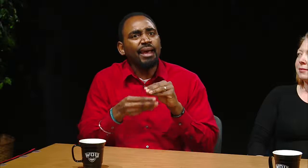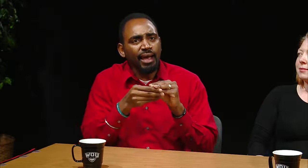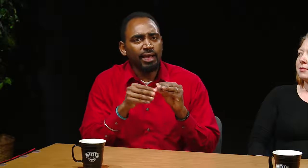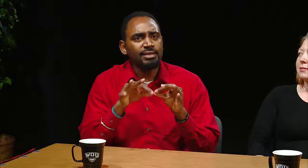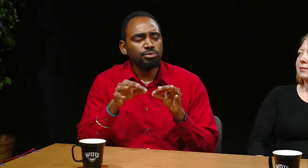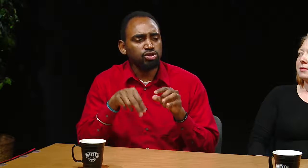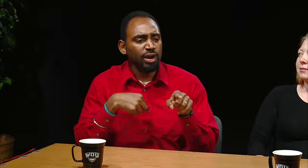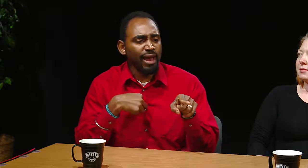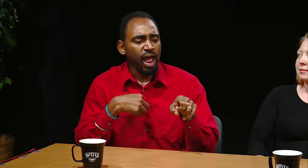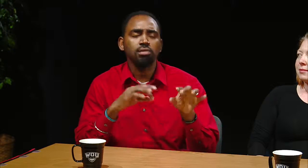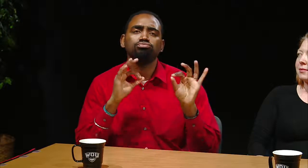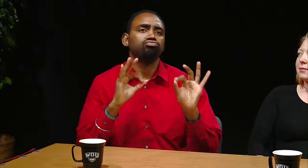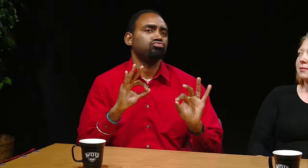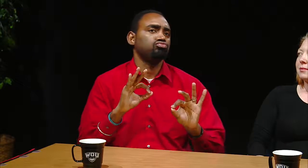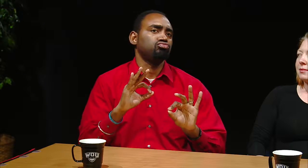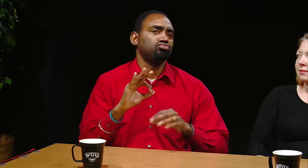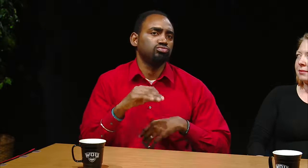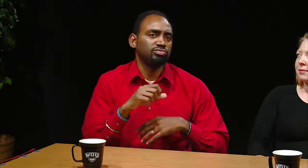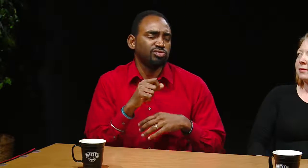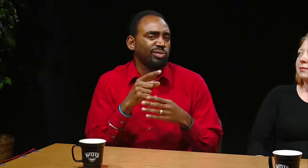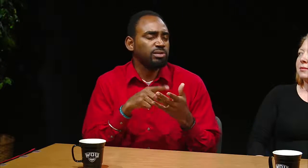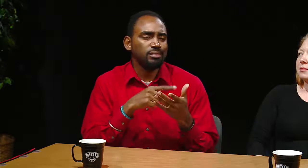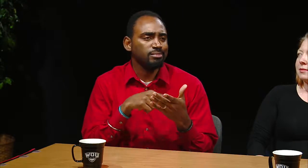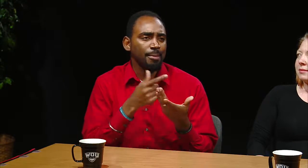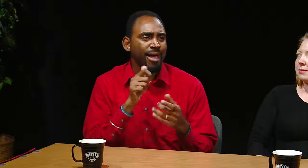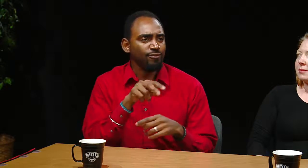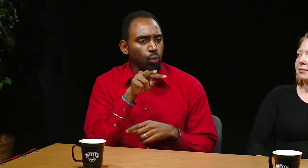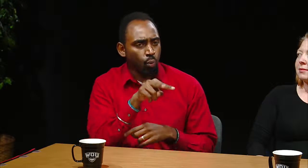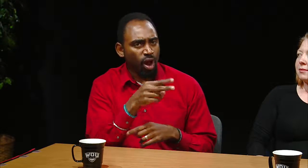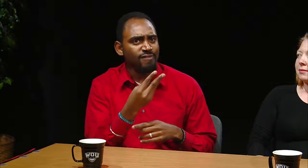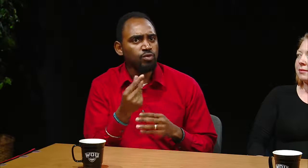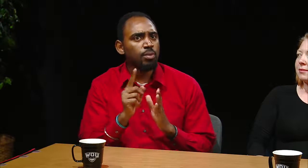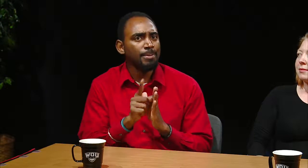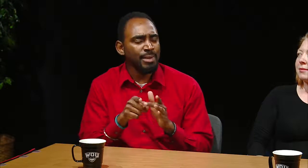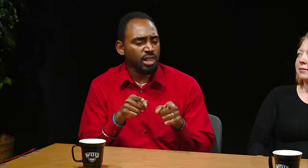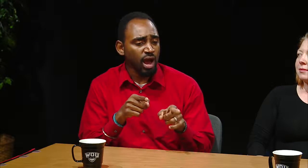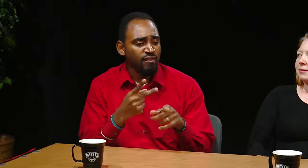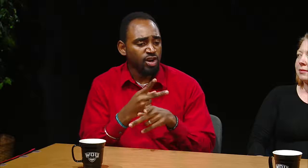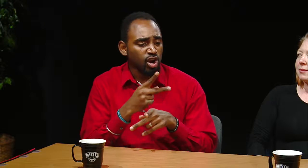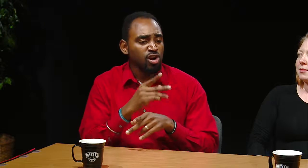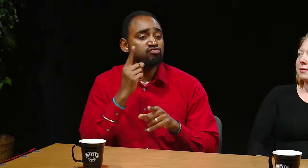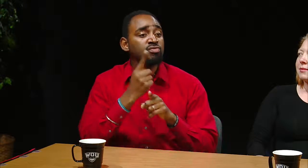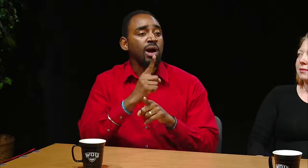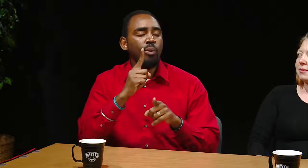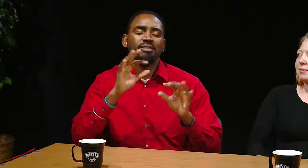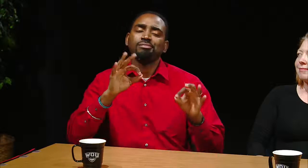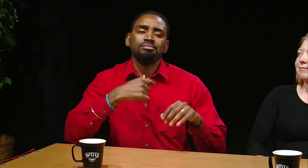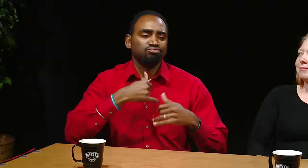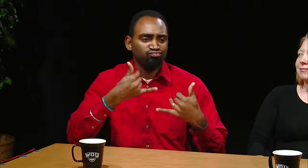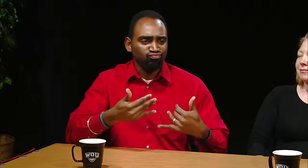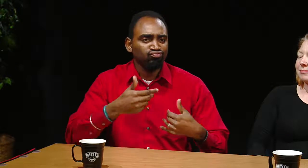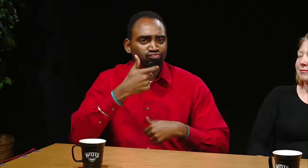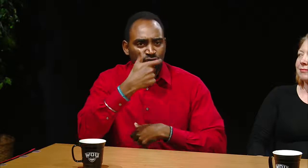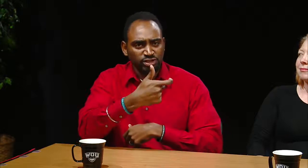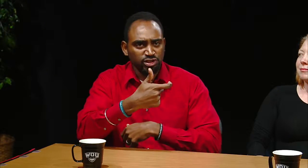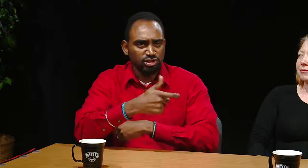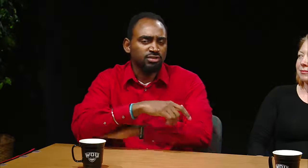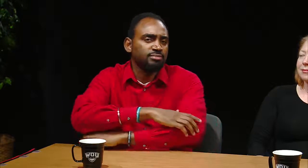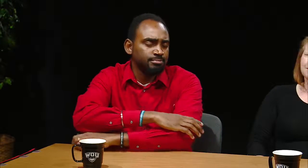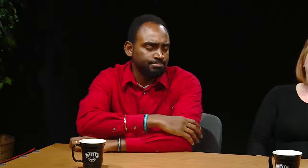I think now some of the technologies are easier to use, but that was the first experience that I had, taking a five-minute video that probably took me